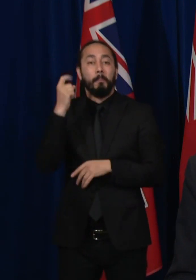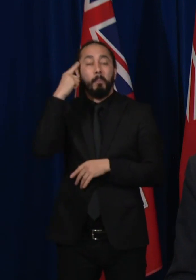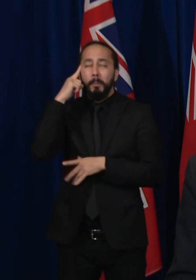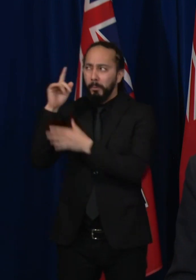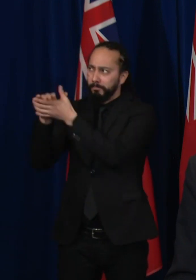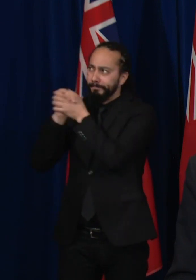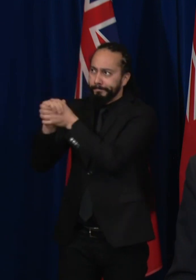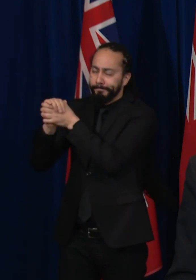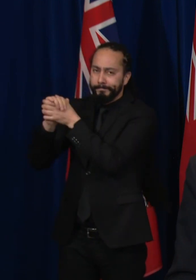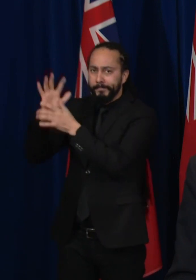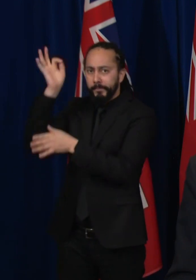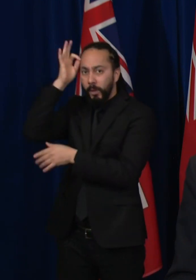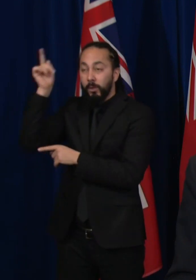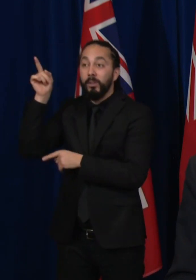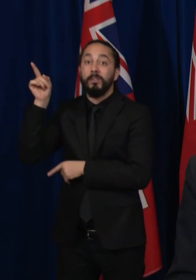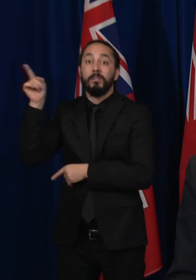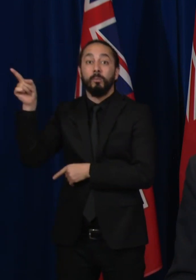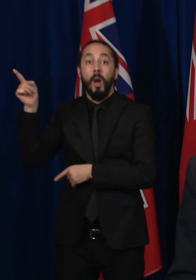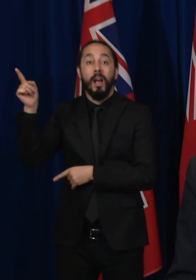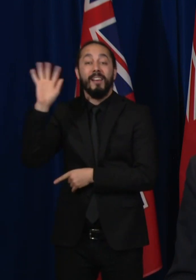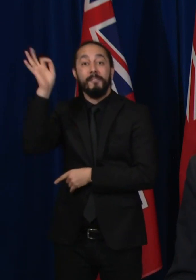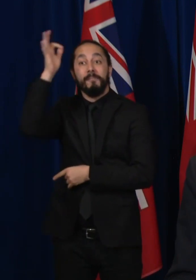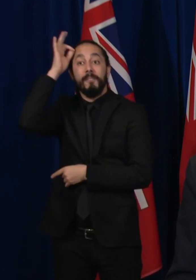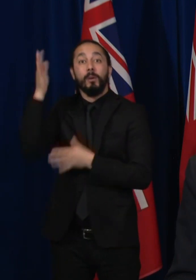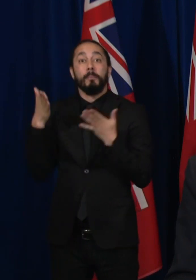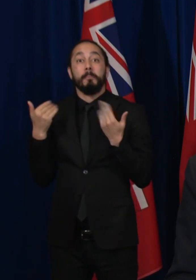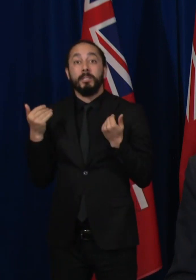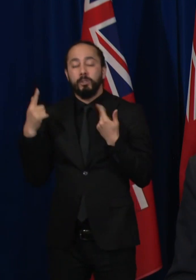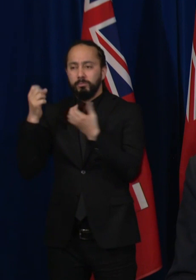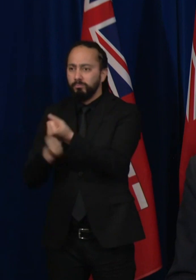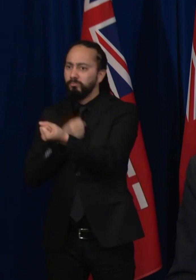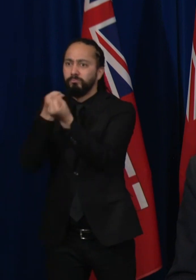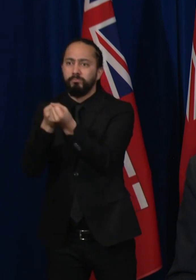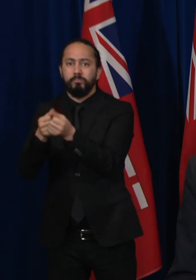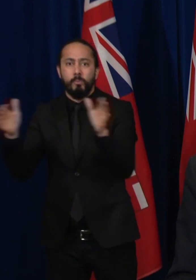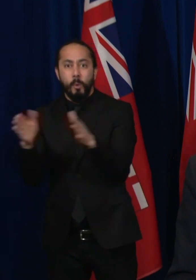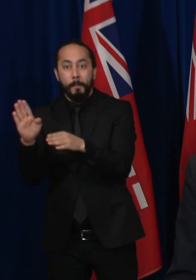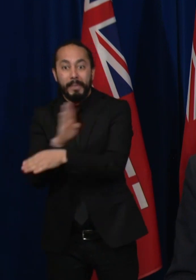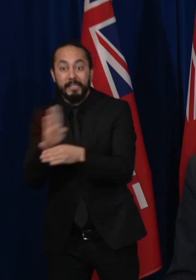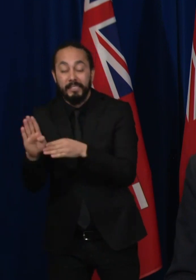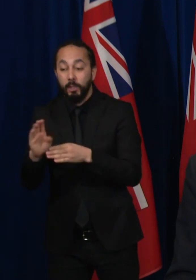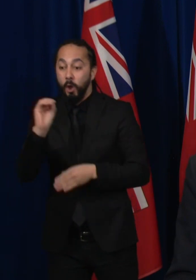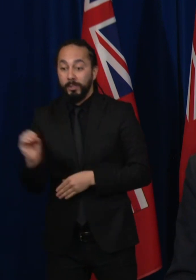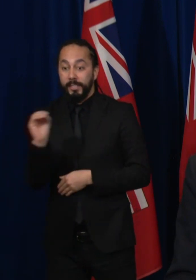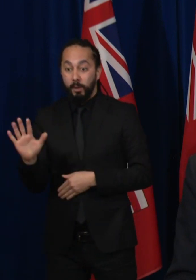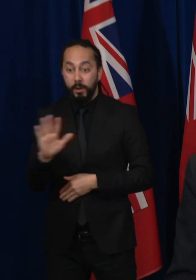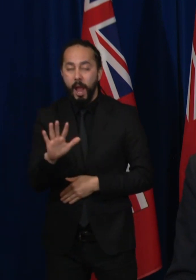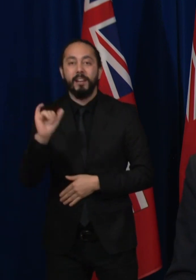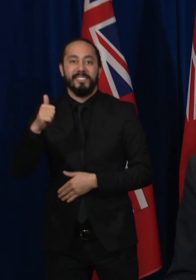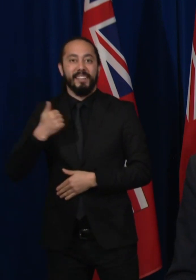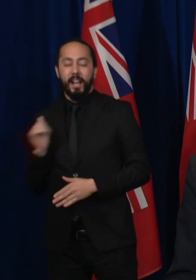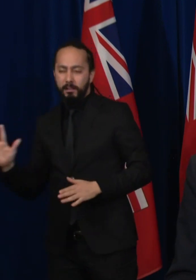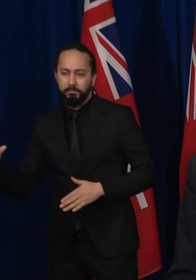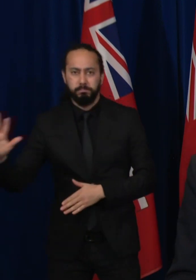for their significant move to support small and medium businesses in Now we are engaged in a great civil war, Ontario and across Canada. Premier Ford and